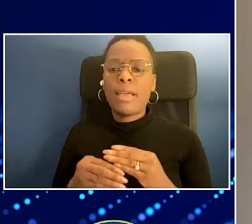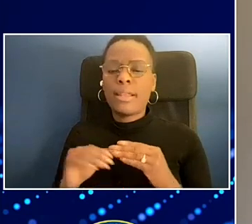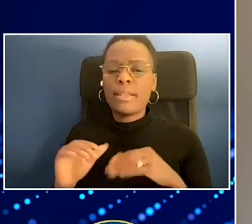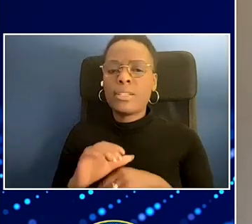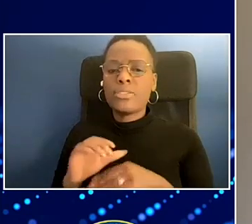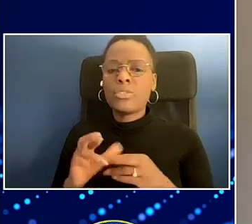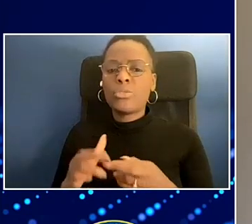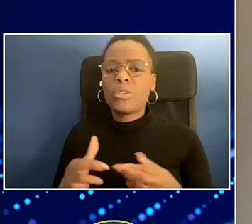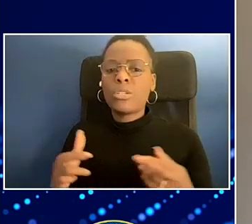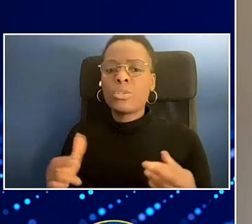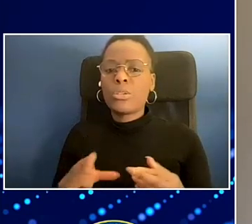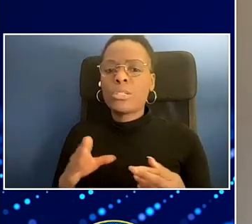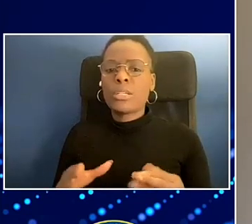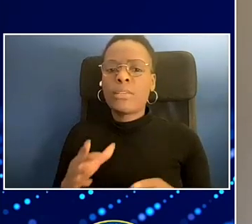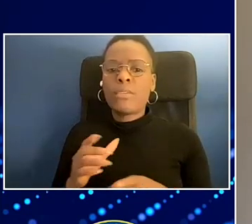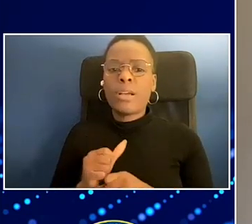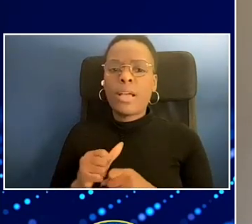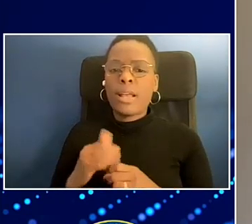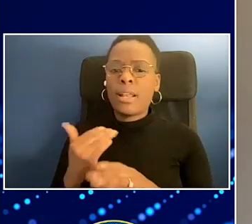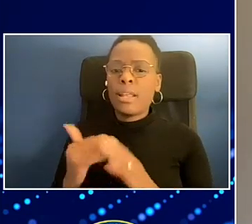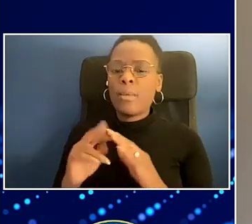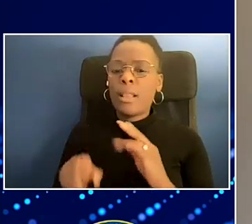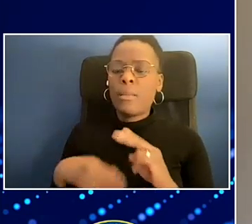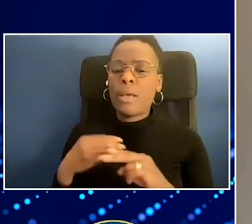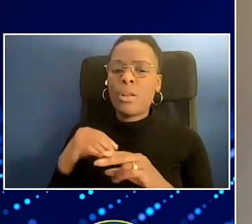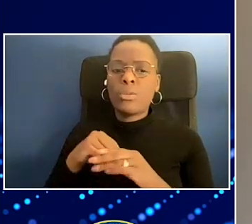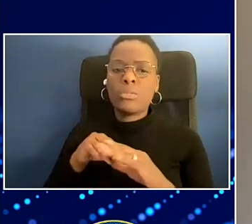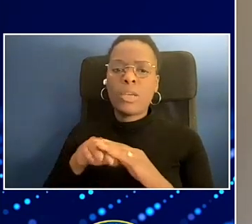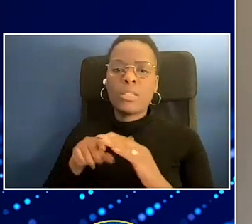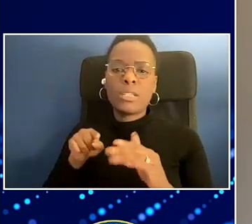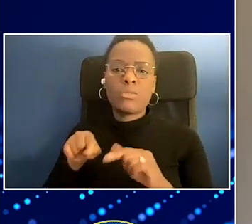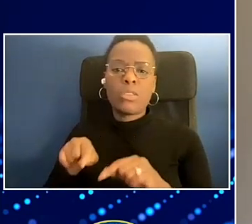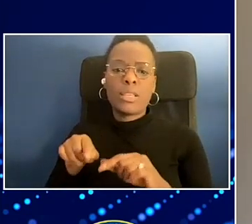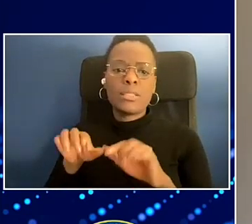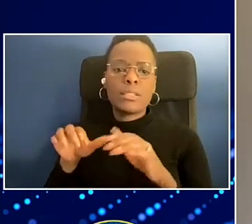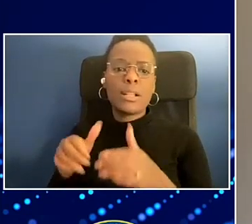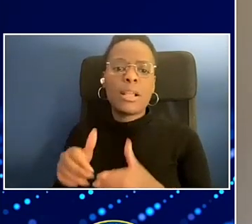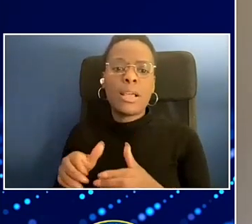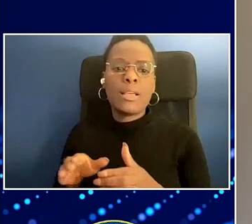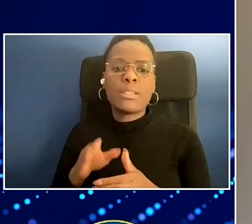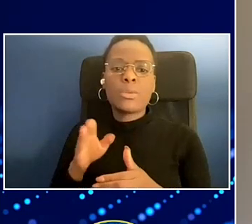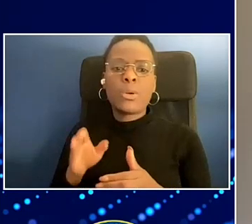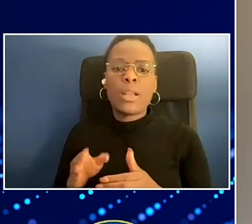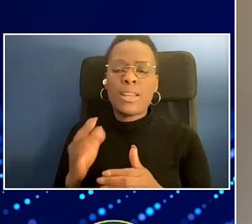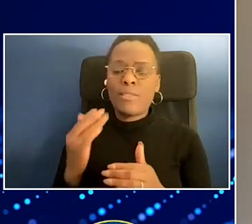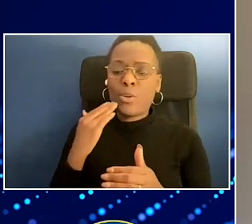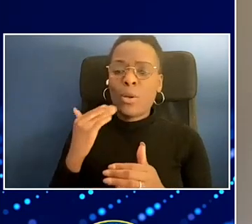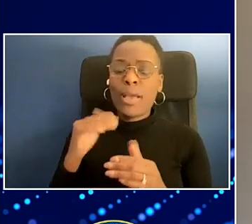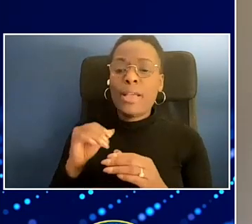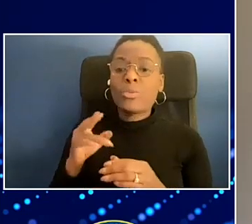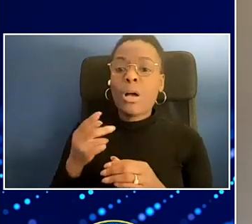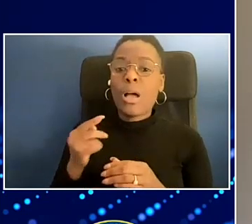access for this class, so I didn't even know that I needed to opt out of it. Finals are in two weeks, and I still have never used this additional material for